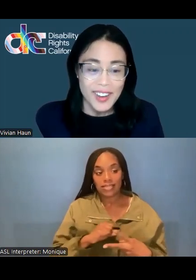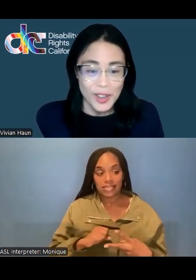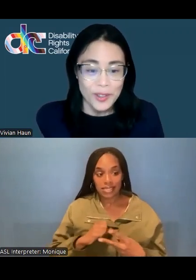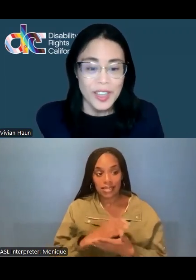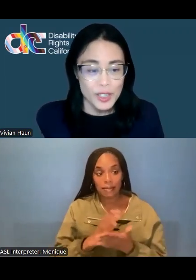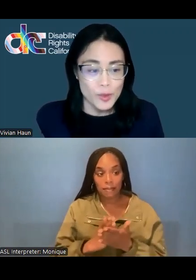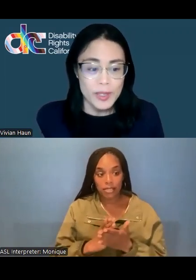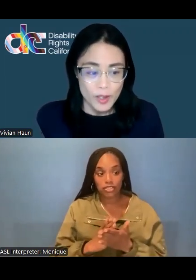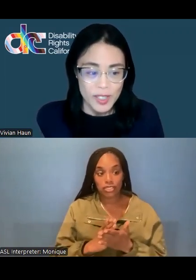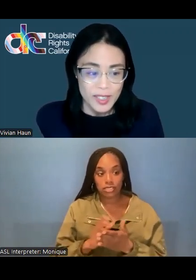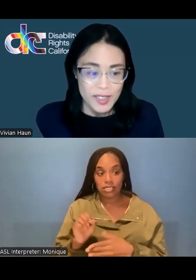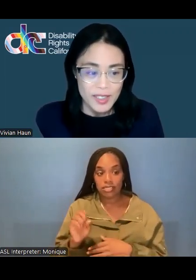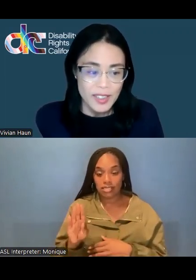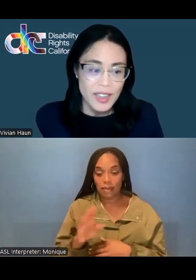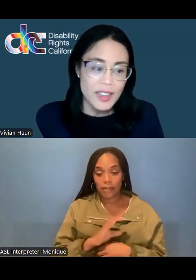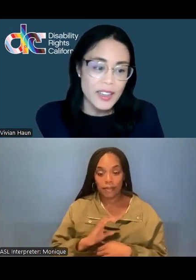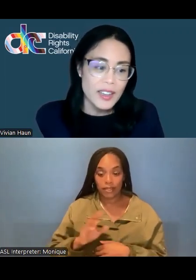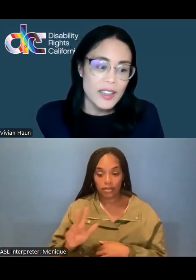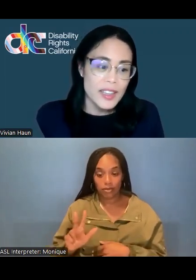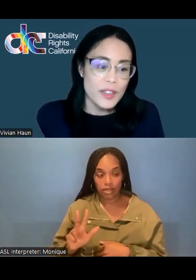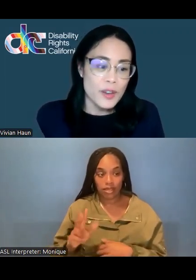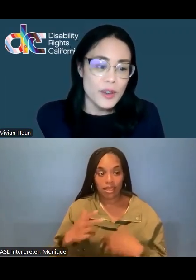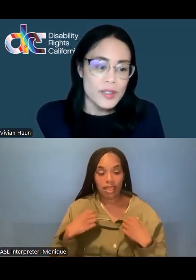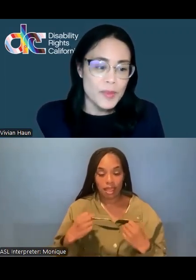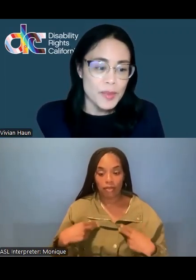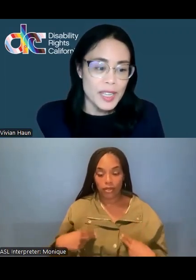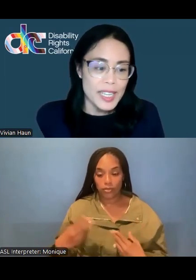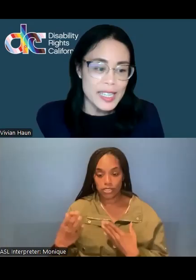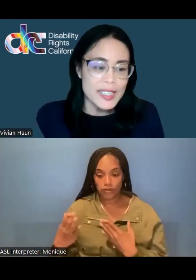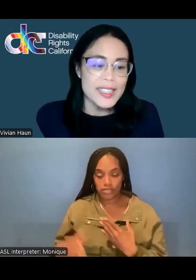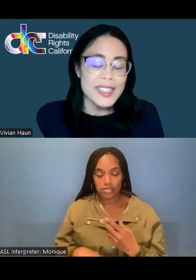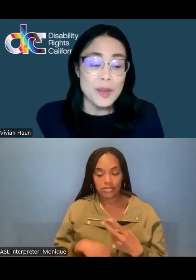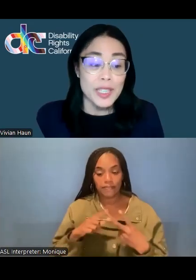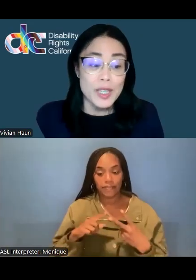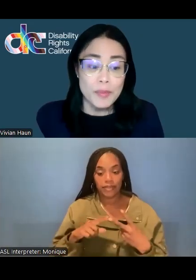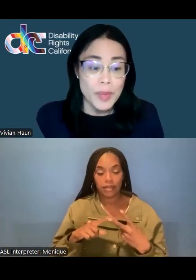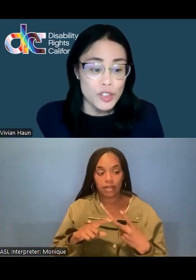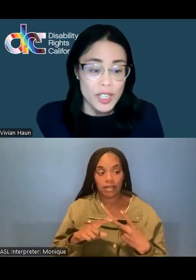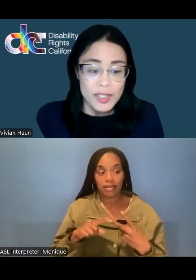on Health and Human Services. The other subcommittee is Assembly Budget